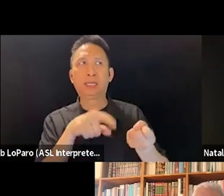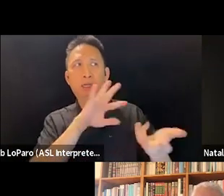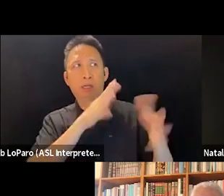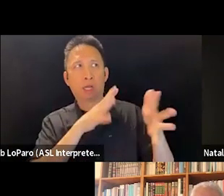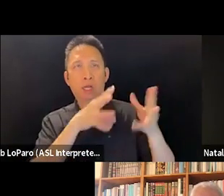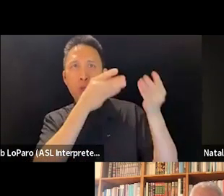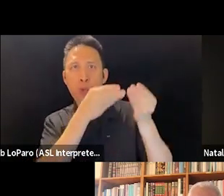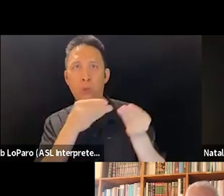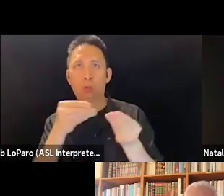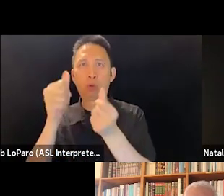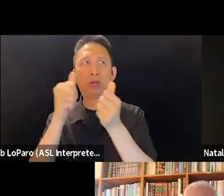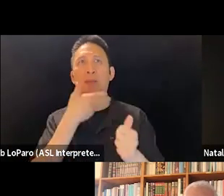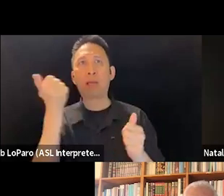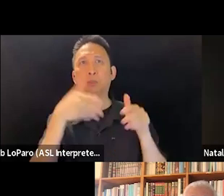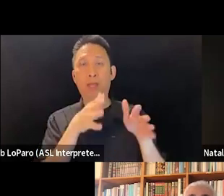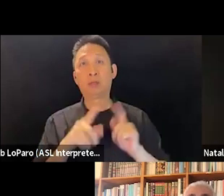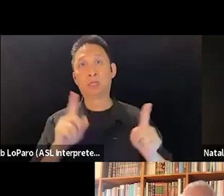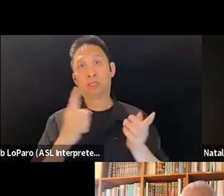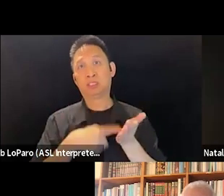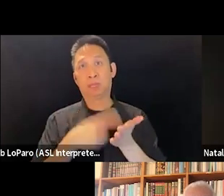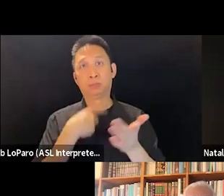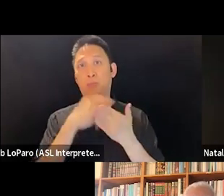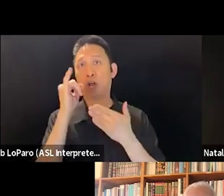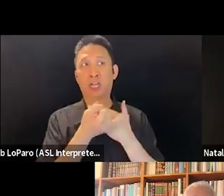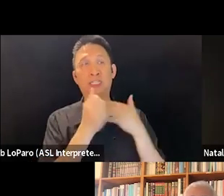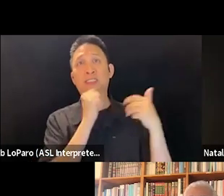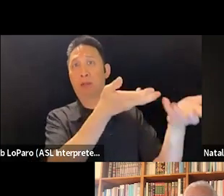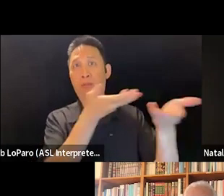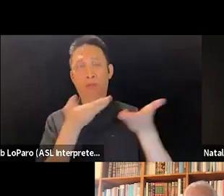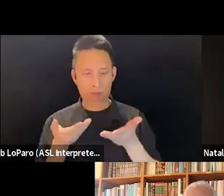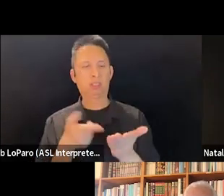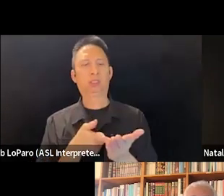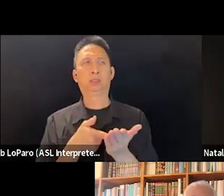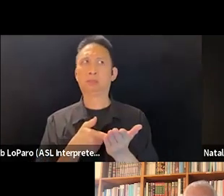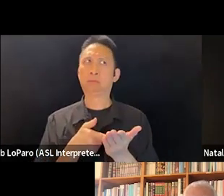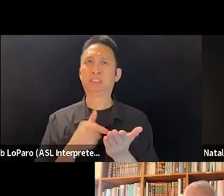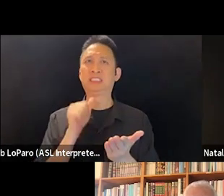But sometimes the project will not be delivered in how we can say 10 out of 10.